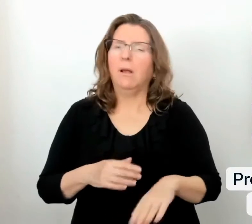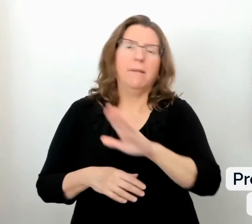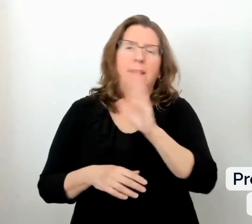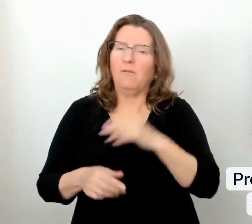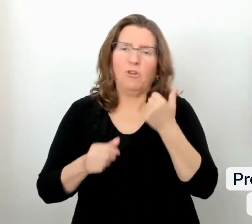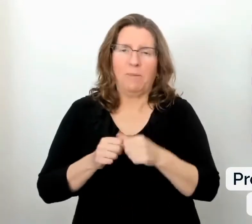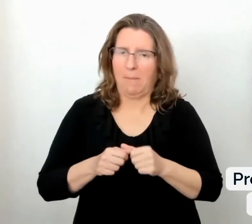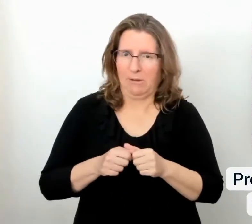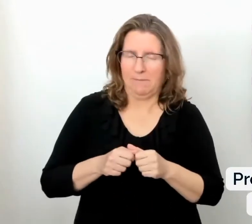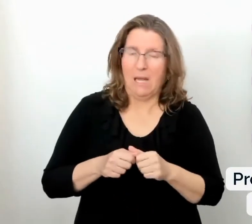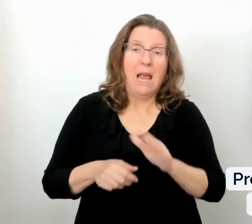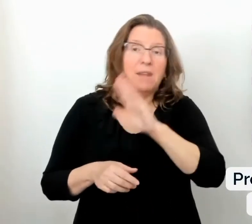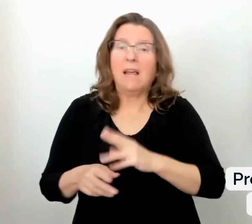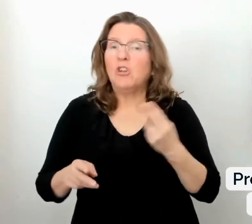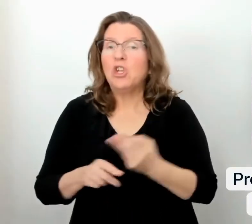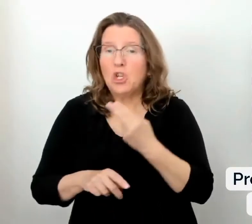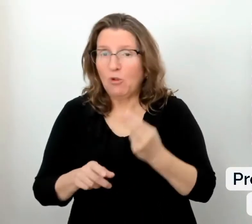They never remembered to write it in their agendas.